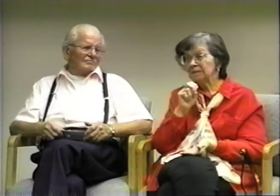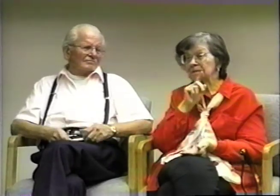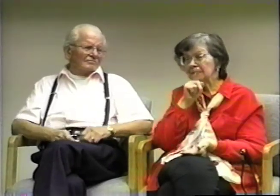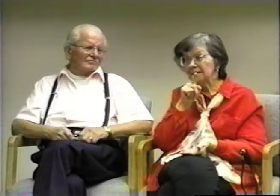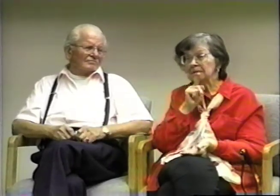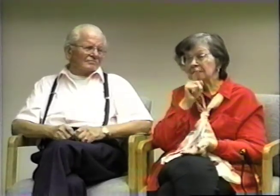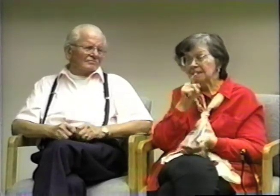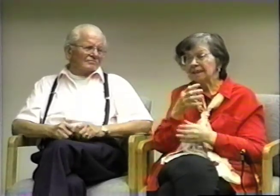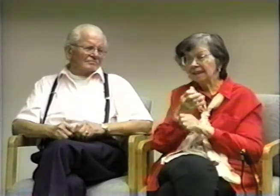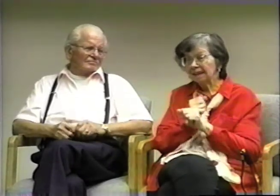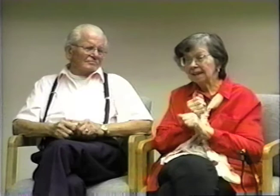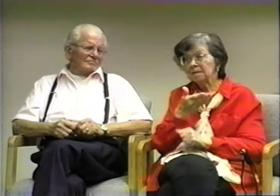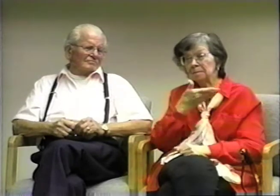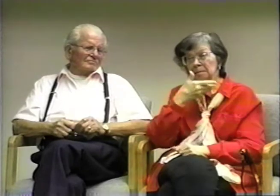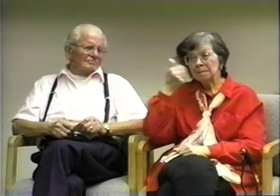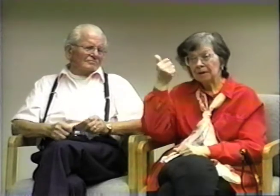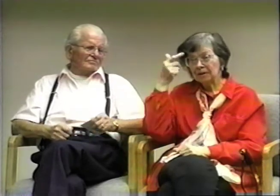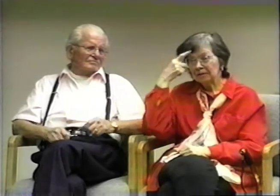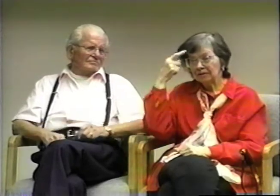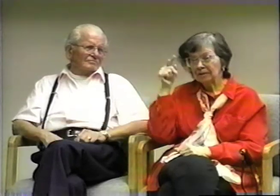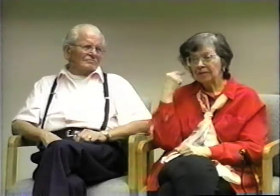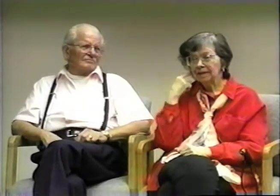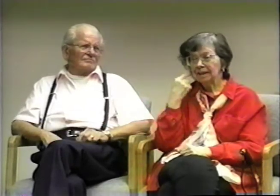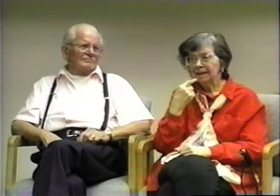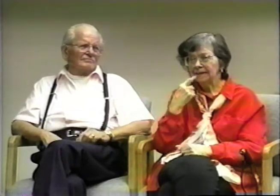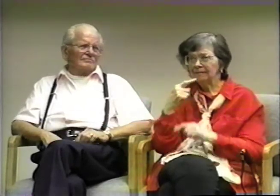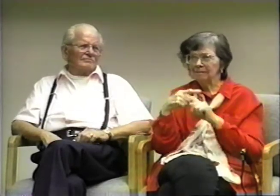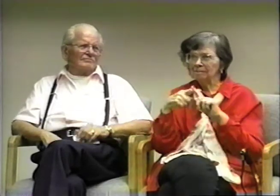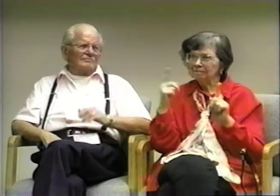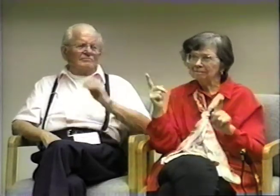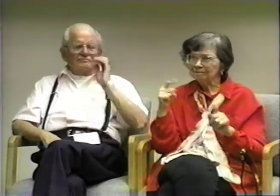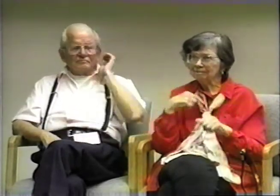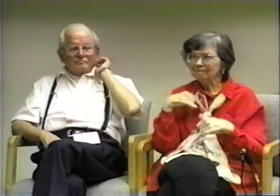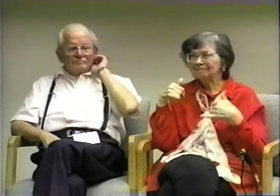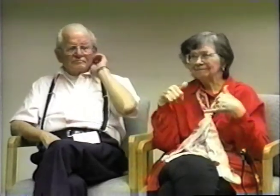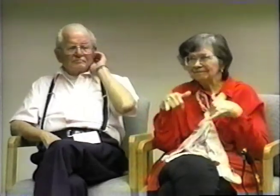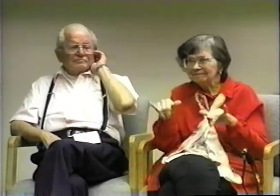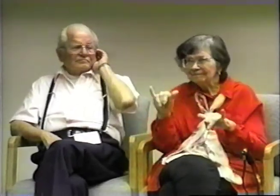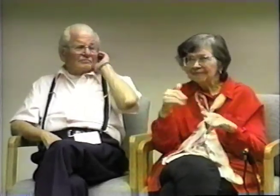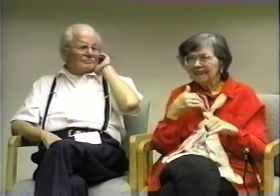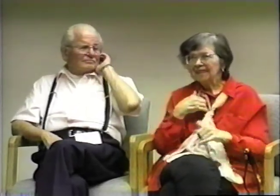I feel that things have really gotten better for the Deaf.